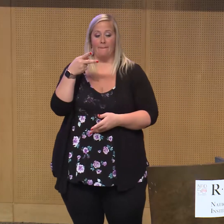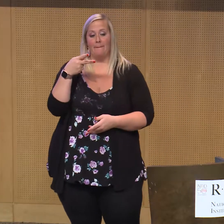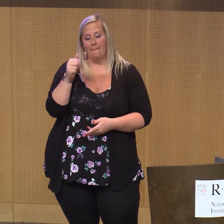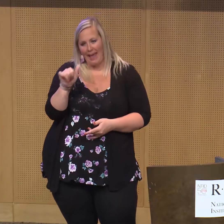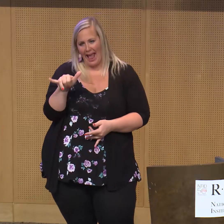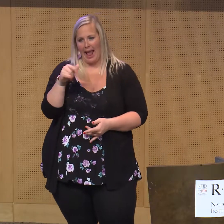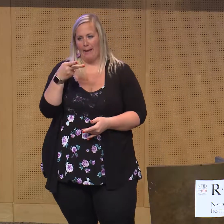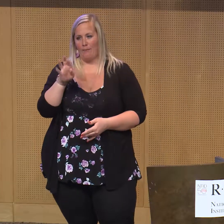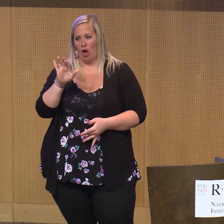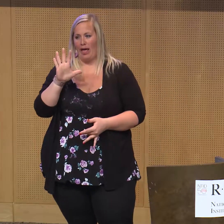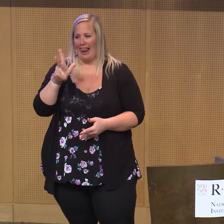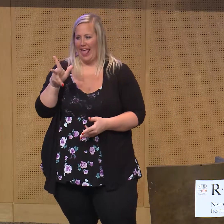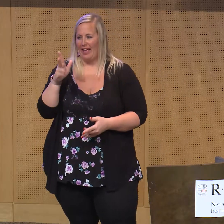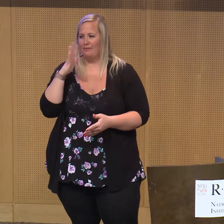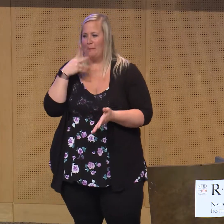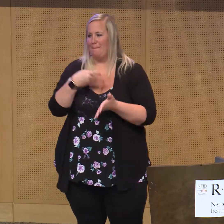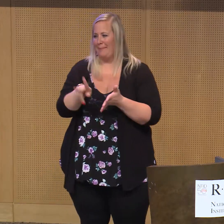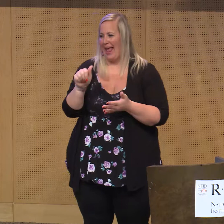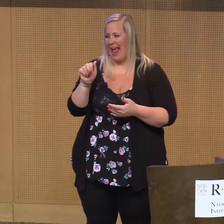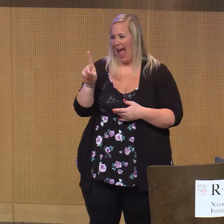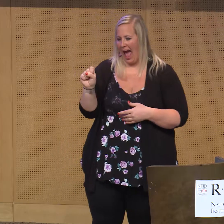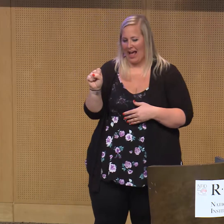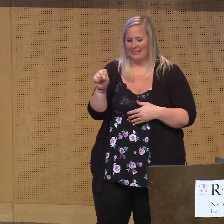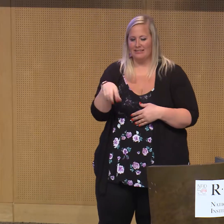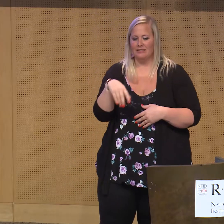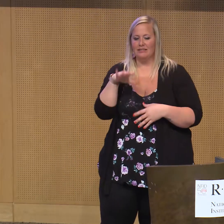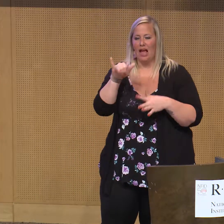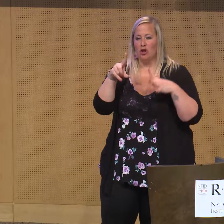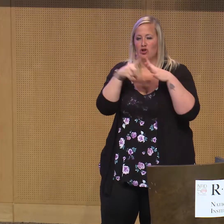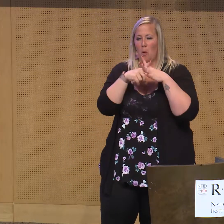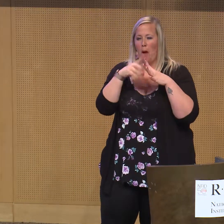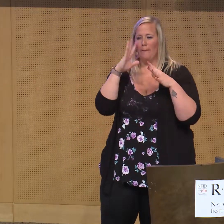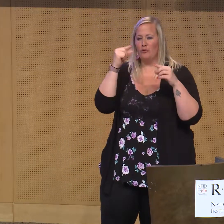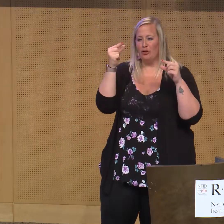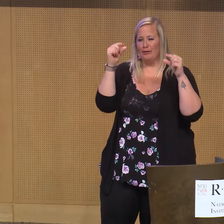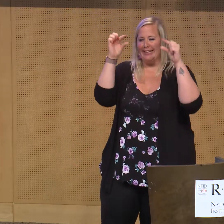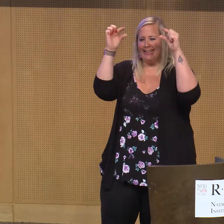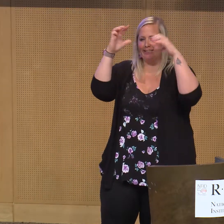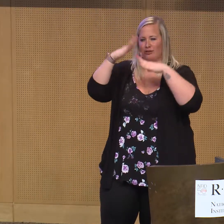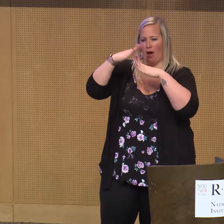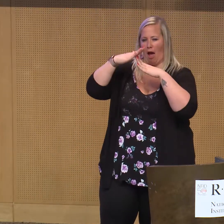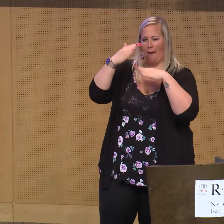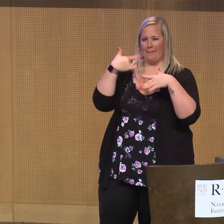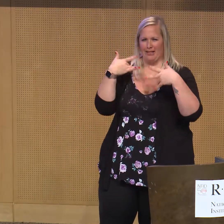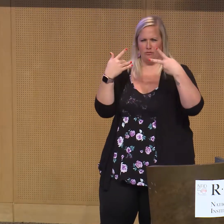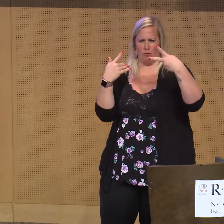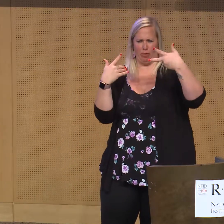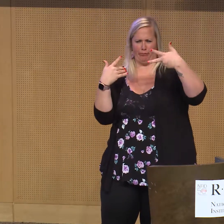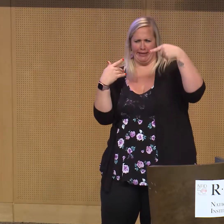Pay-per-click advertising, what we call pay ads, they show up in green at the top.